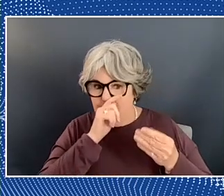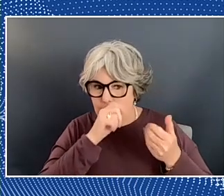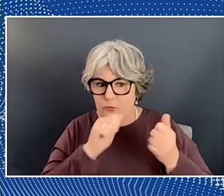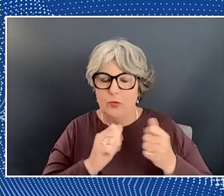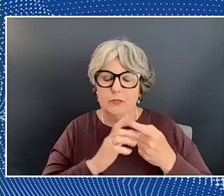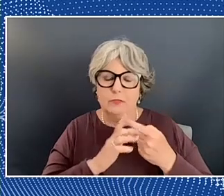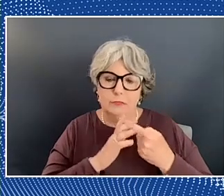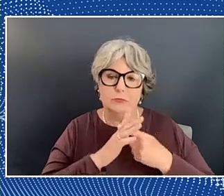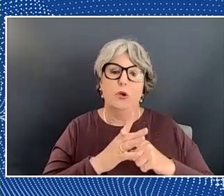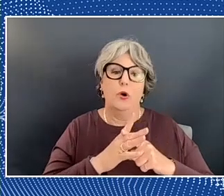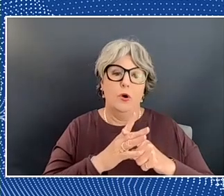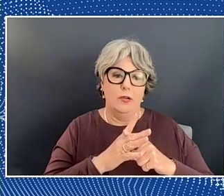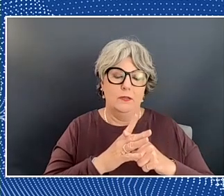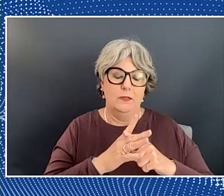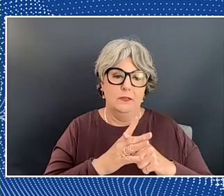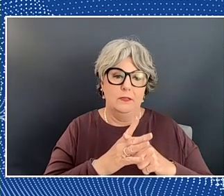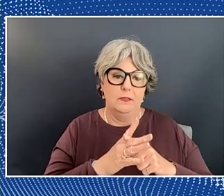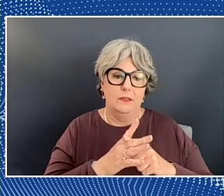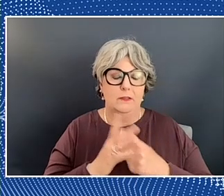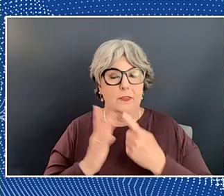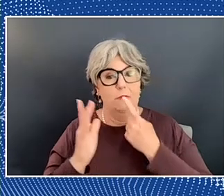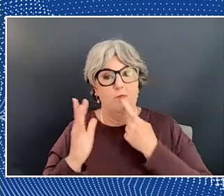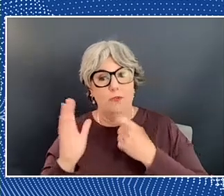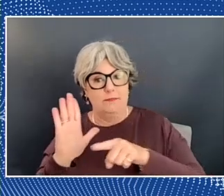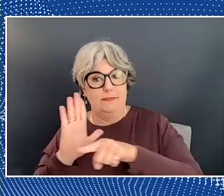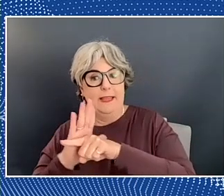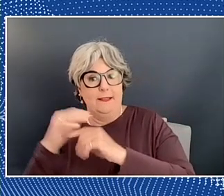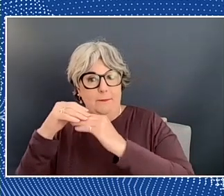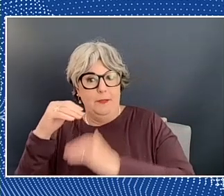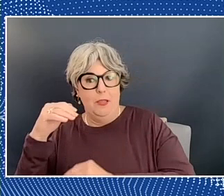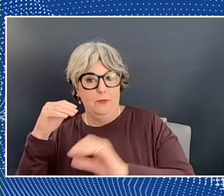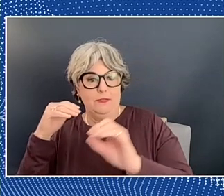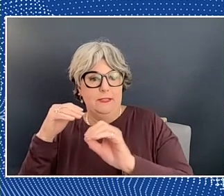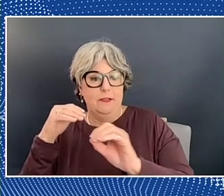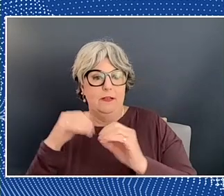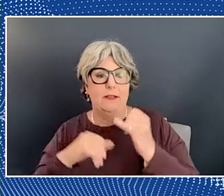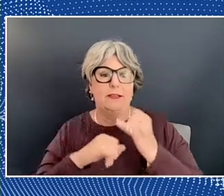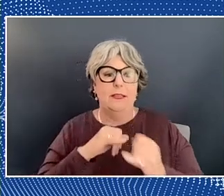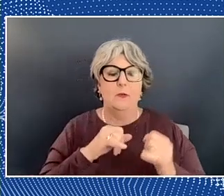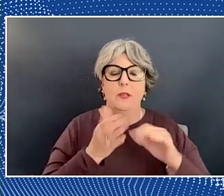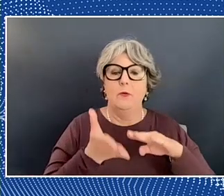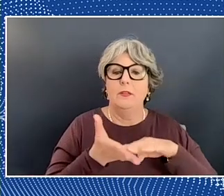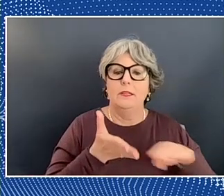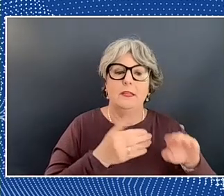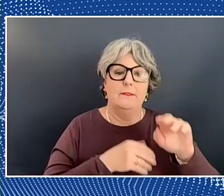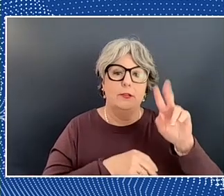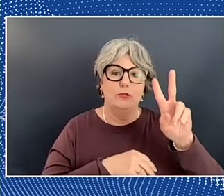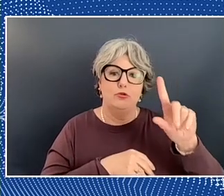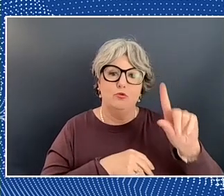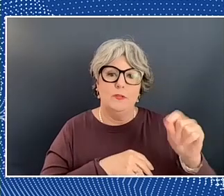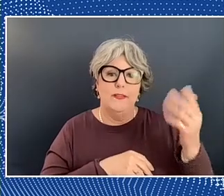from red, you know, below zero. Lastly, when I was released in 2015, this was pretty much my situation.